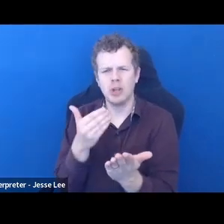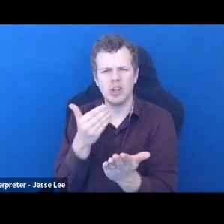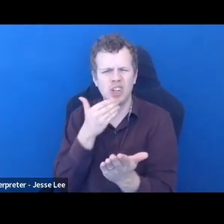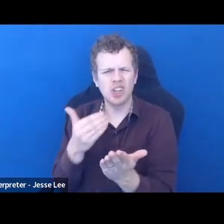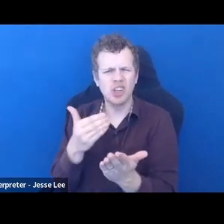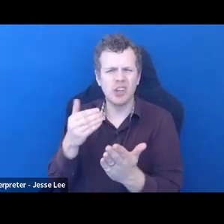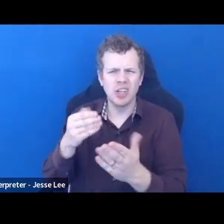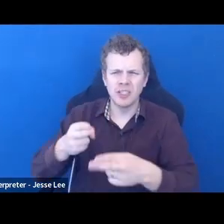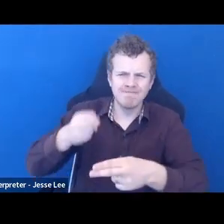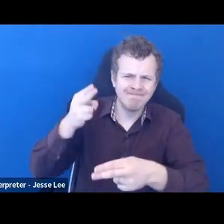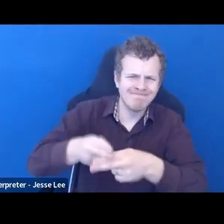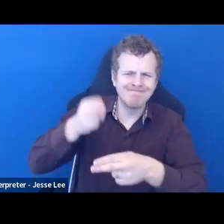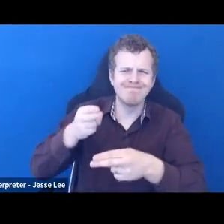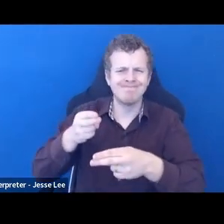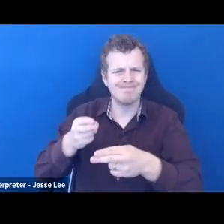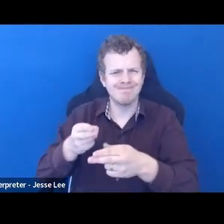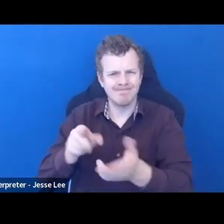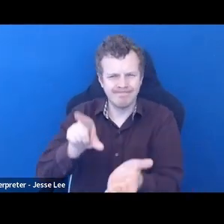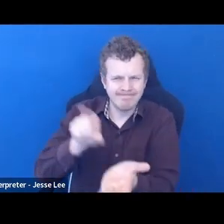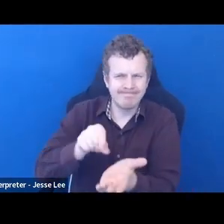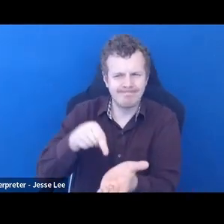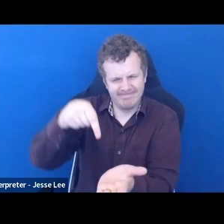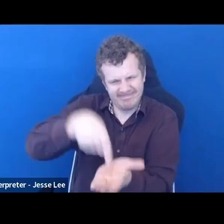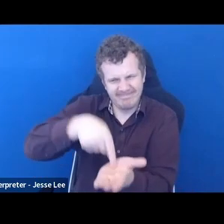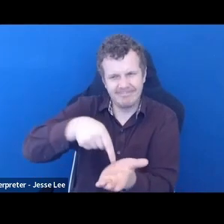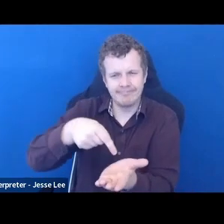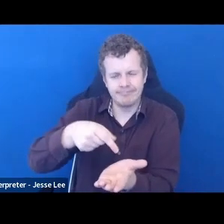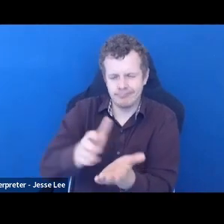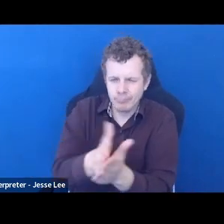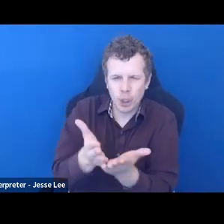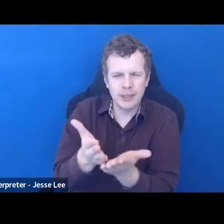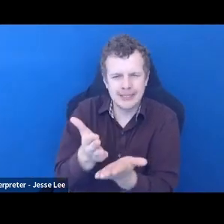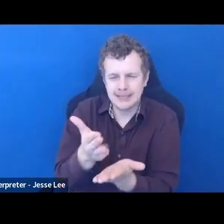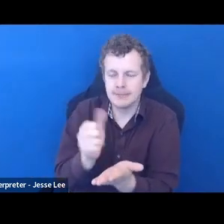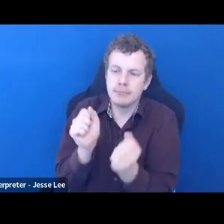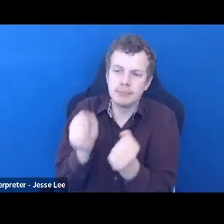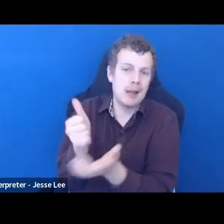That can supplement what the parent is getting at the appointments.